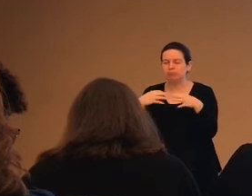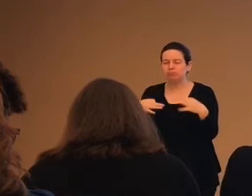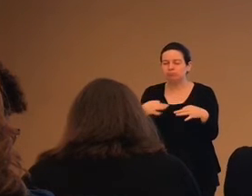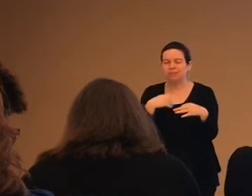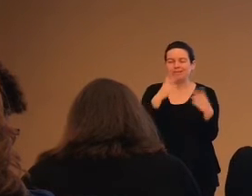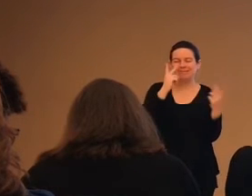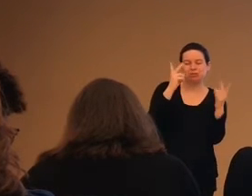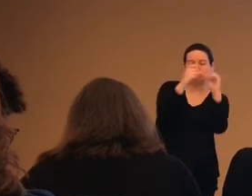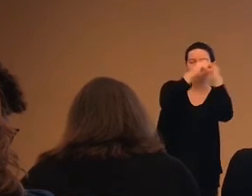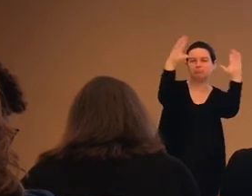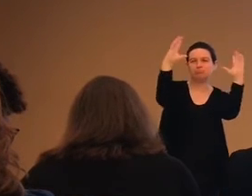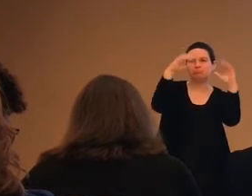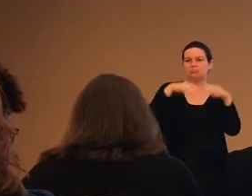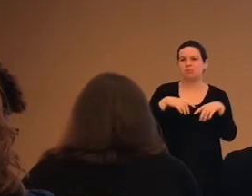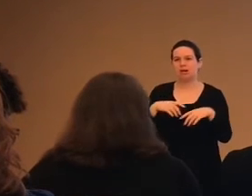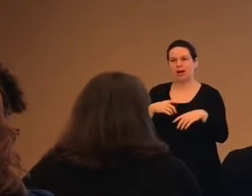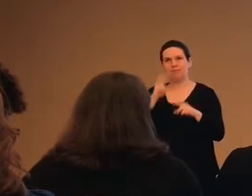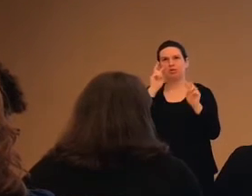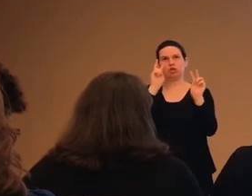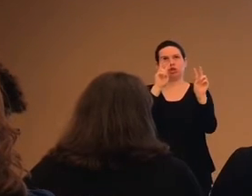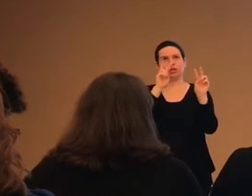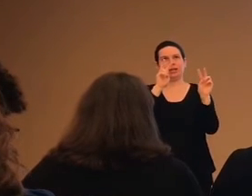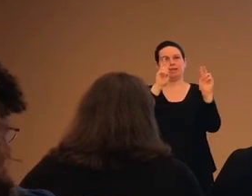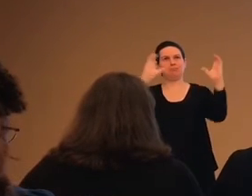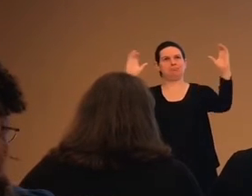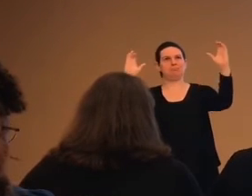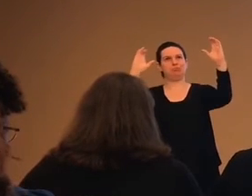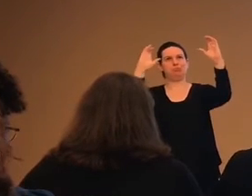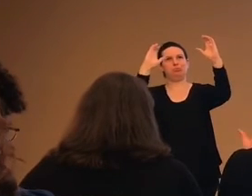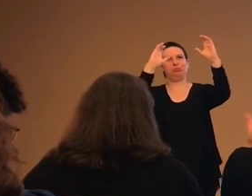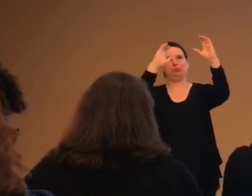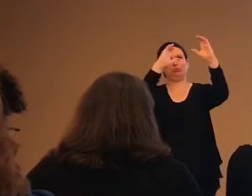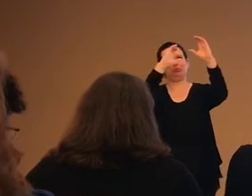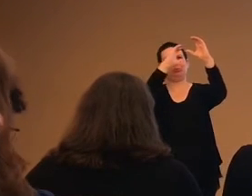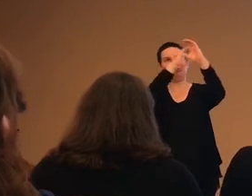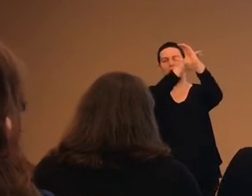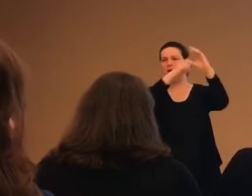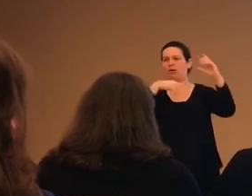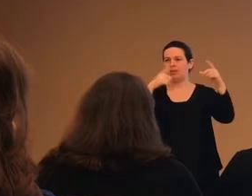image of looking at the Sun and the shadow through the solar eclipse glasses